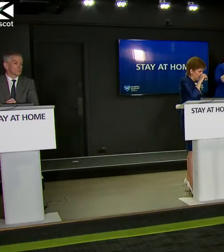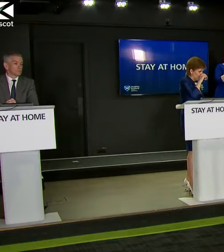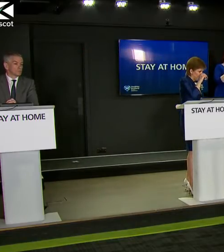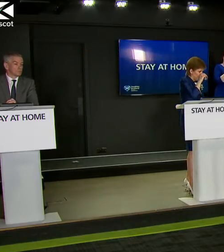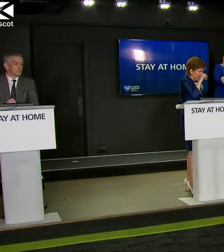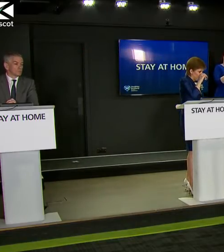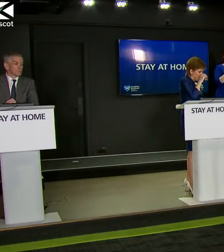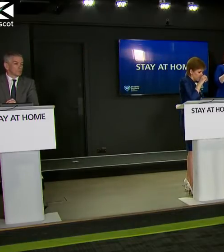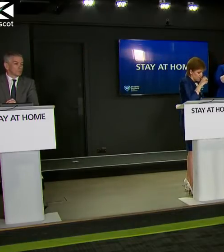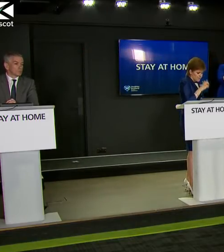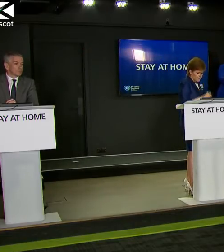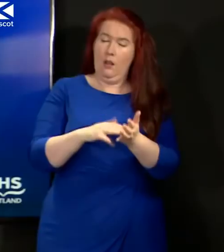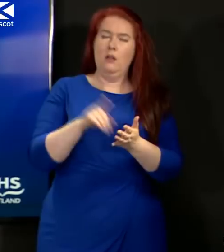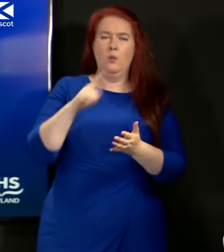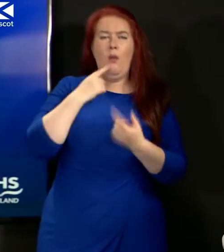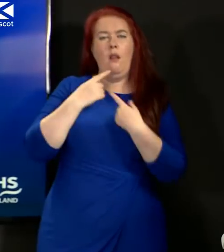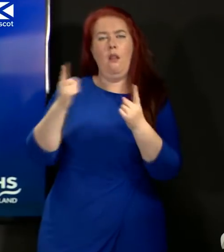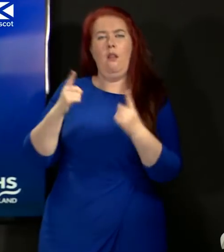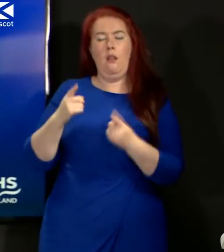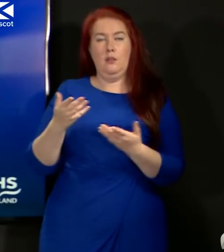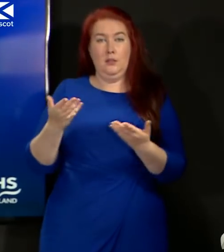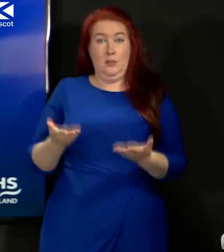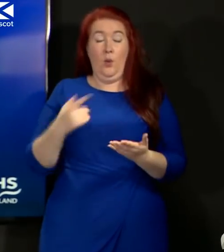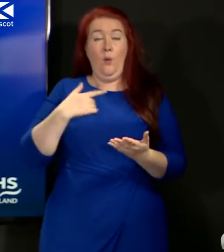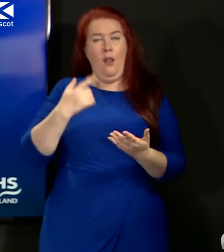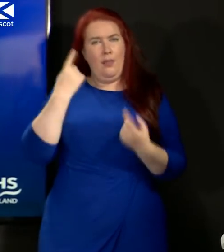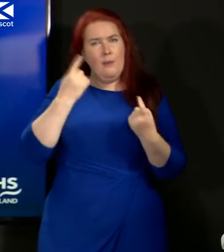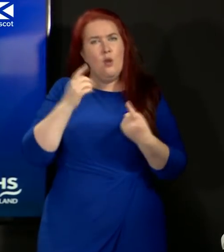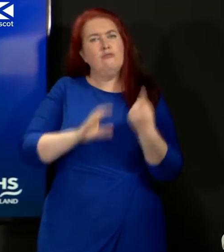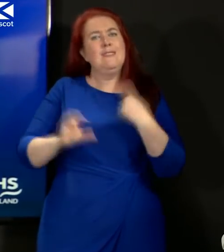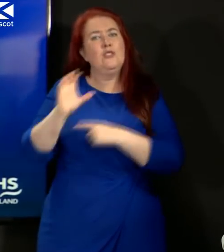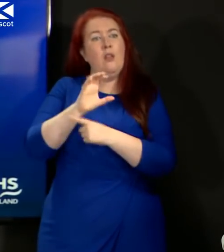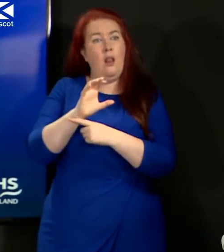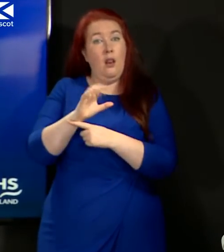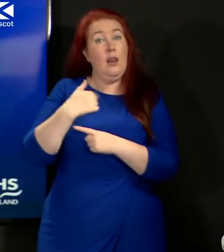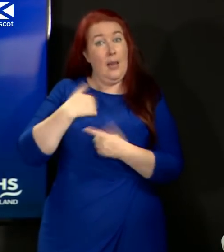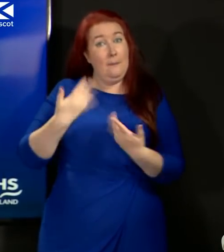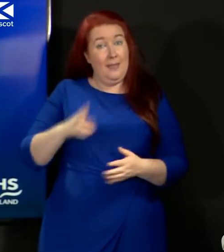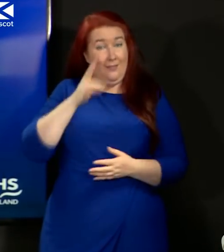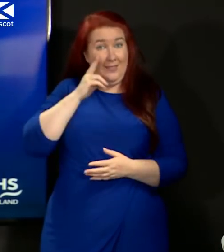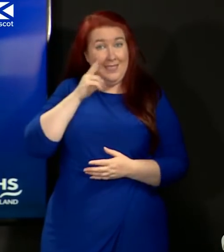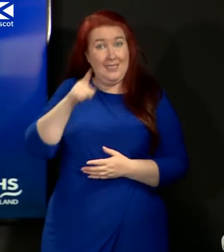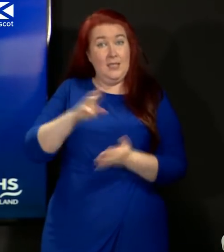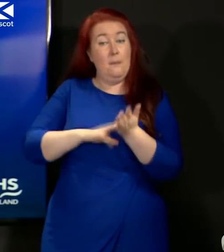areas on a regional basis and a sectional basis. I visited the Michelin Park very shortly